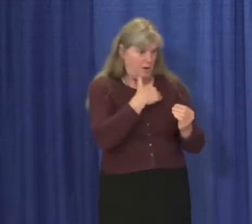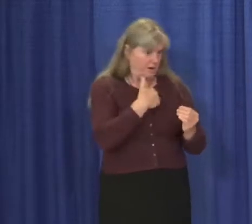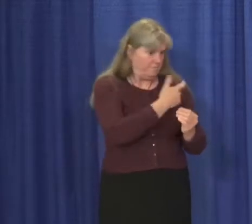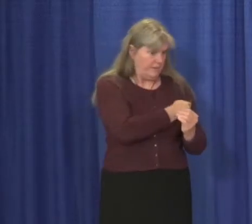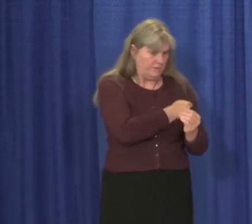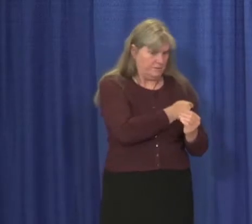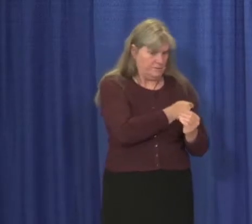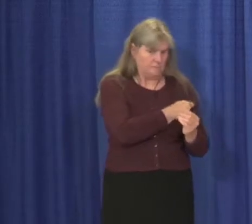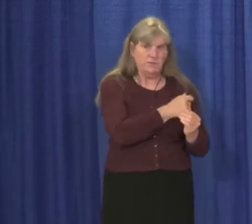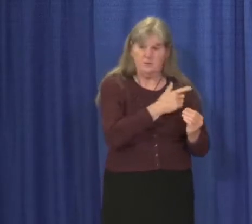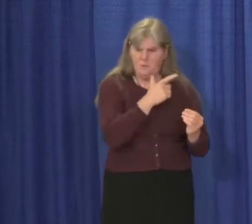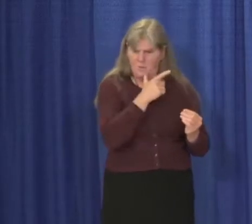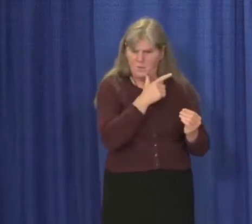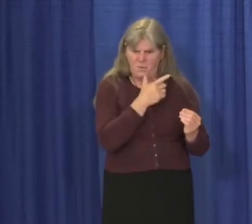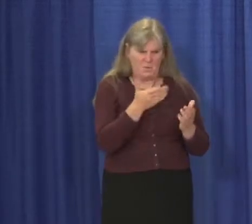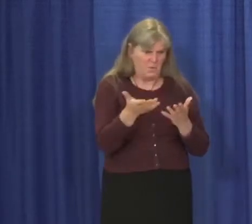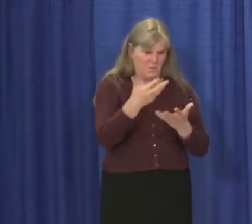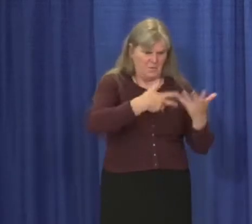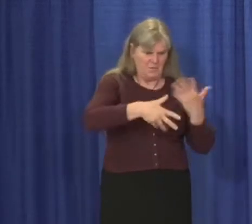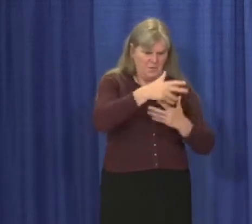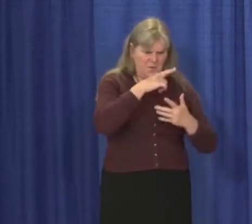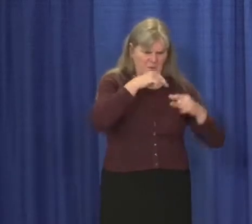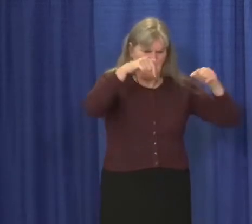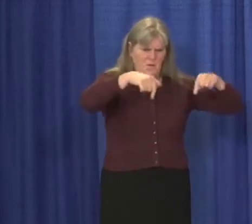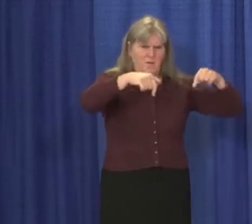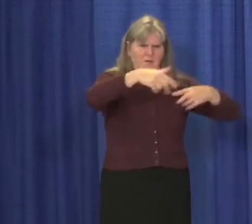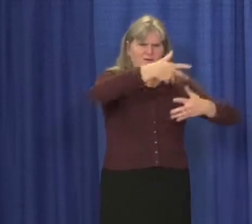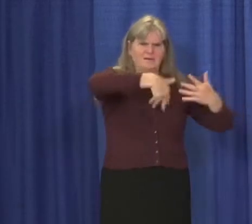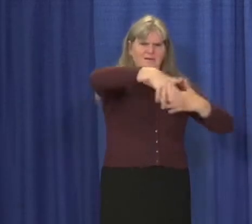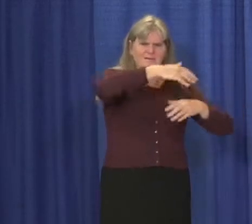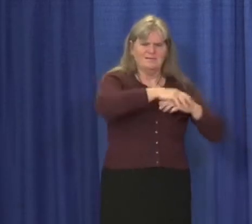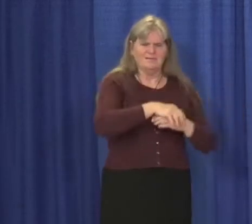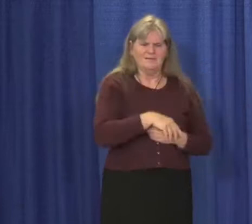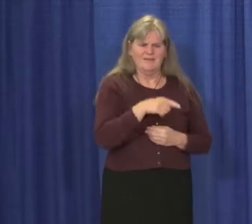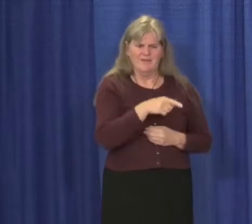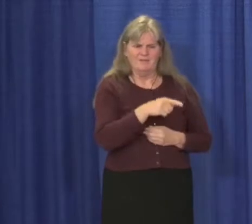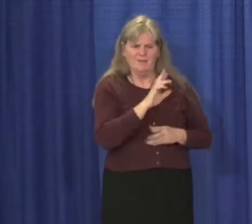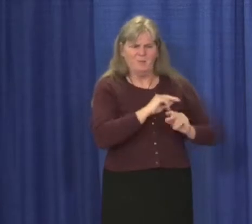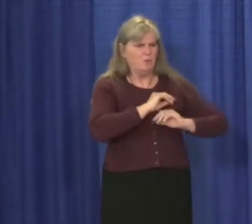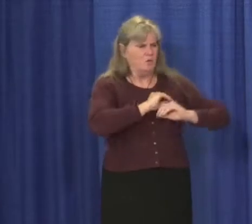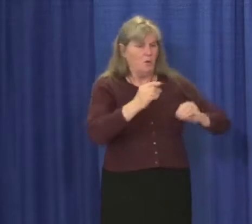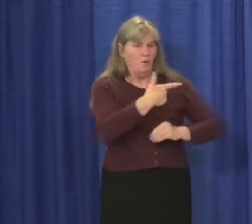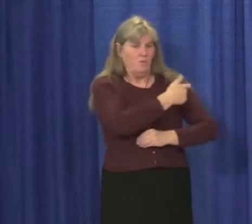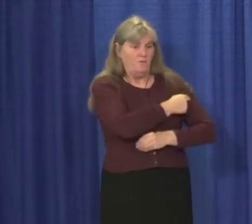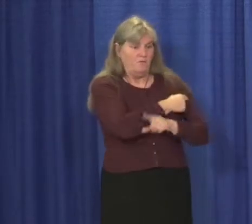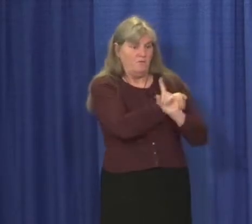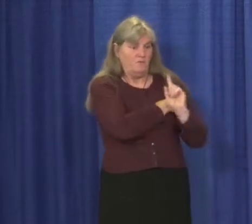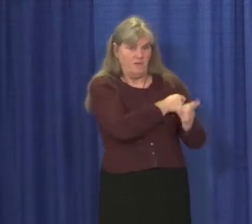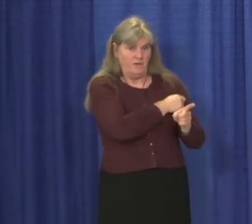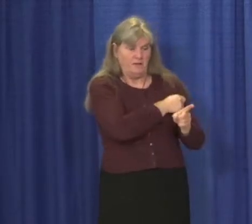You're own status and others with whom you mix. If you are mixing with unvaccinated people continue to